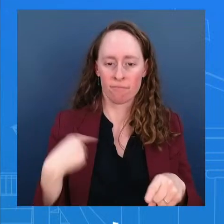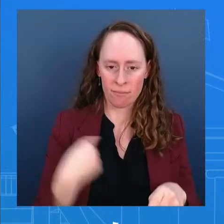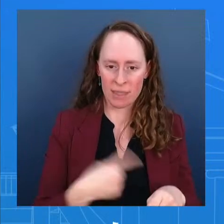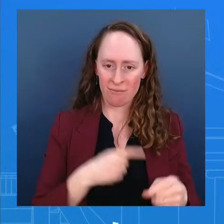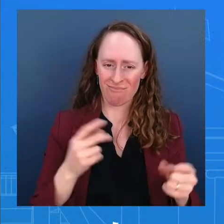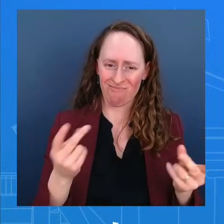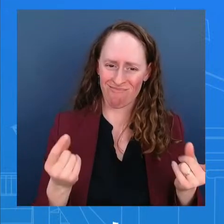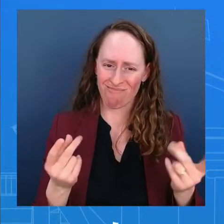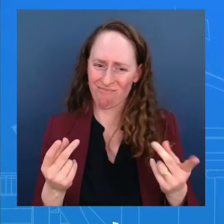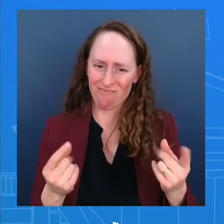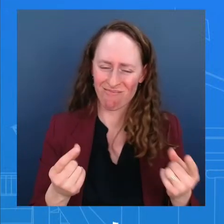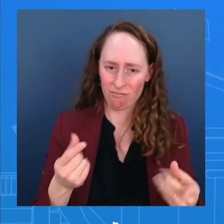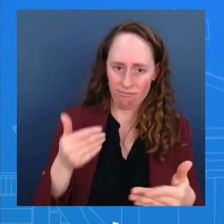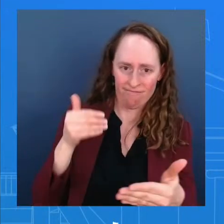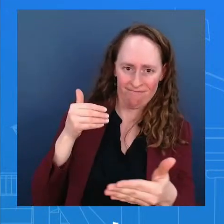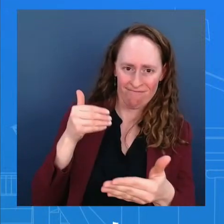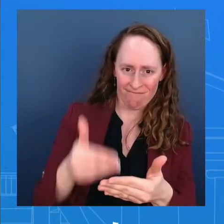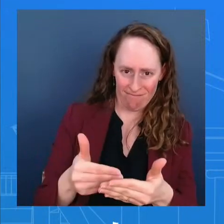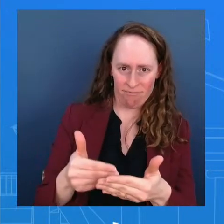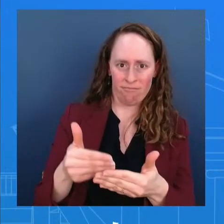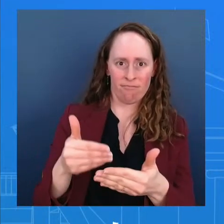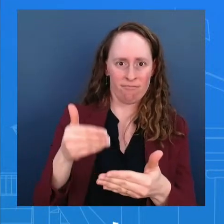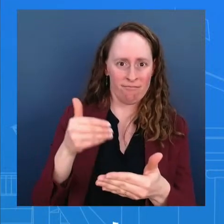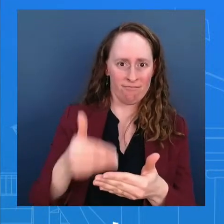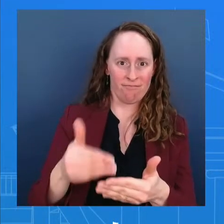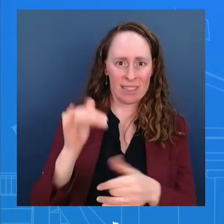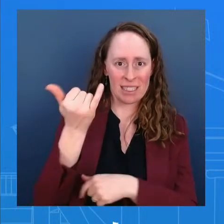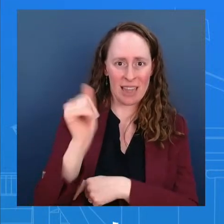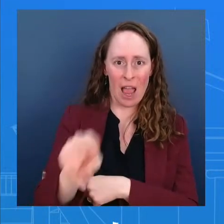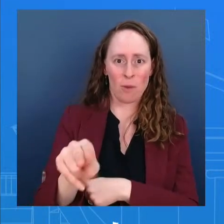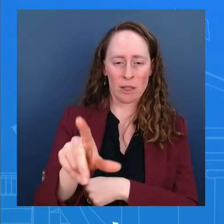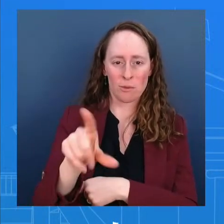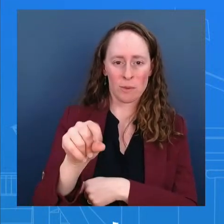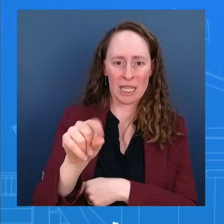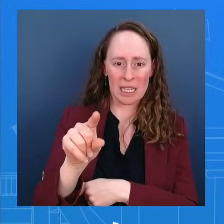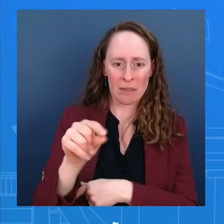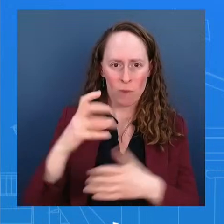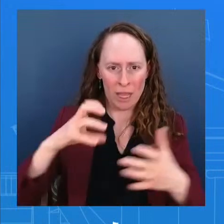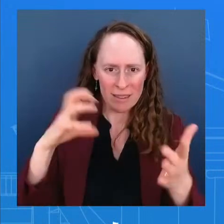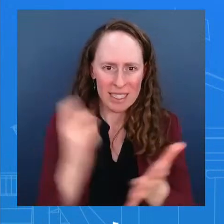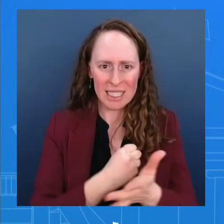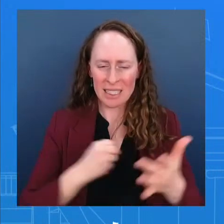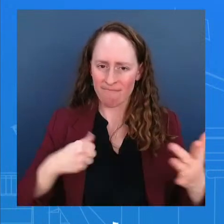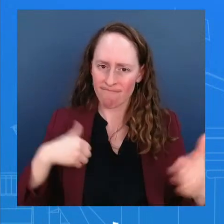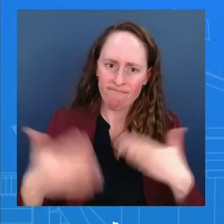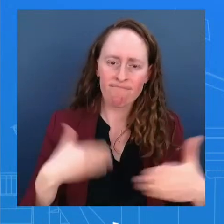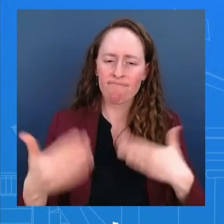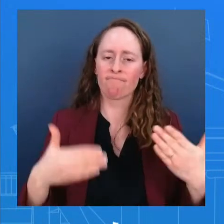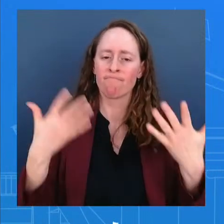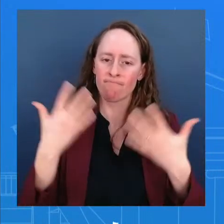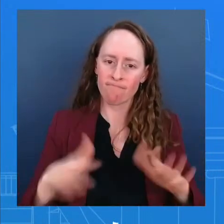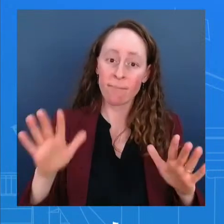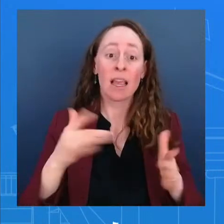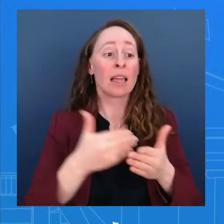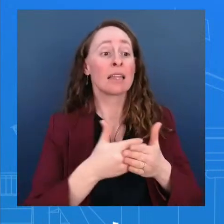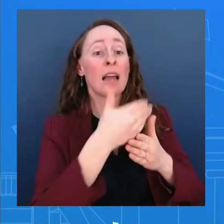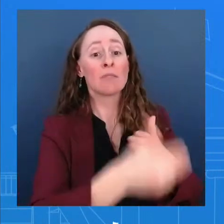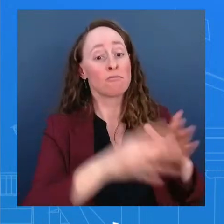is focusing the minds of people, and we are coordinating closely with the incoming administration to make maximum use of this particular period